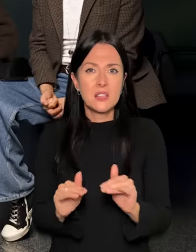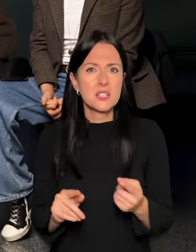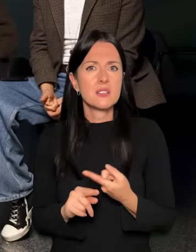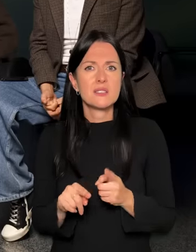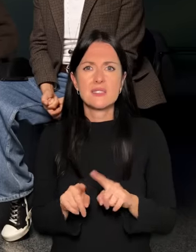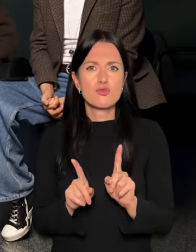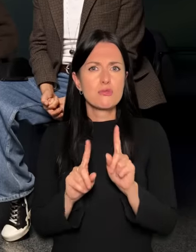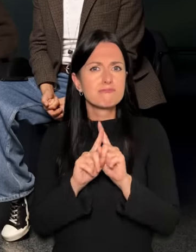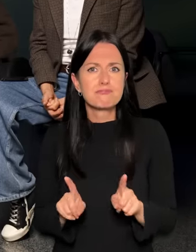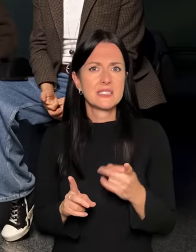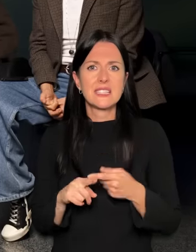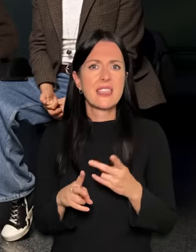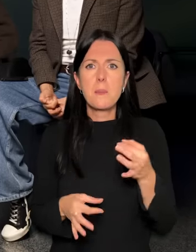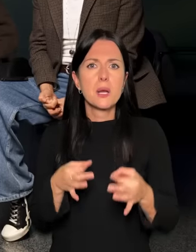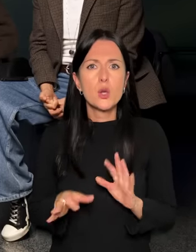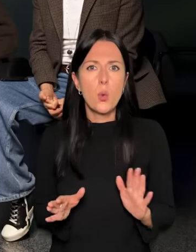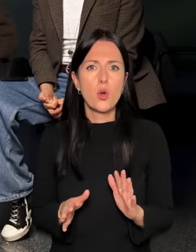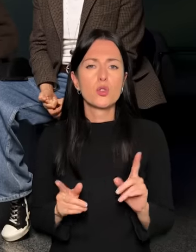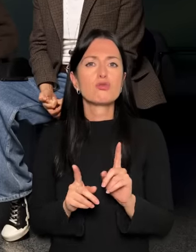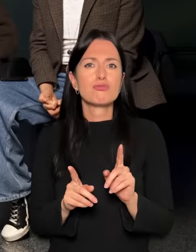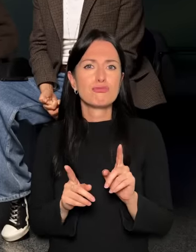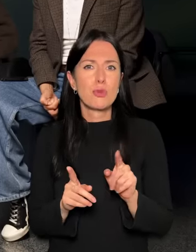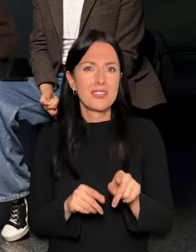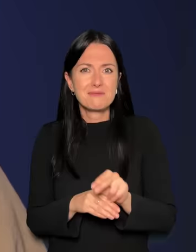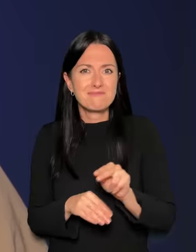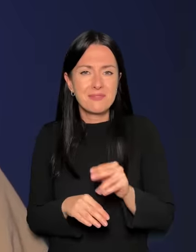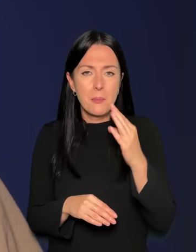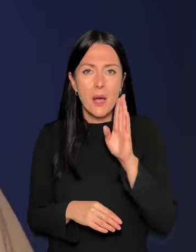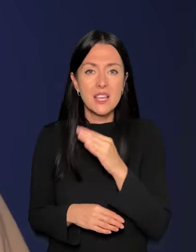For them, it's unusual, unnatural, compared to what their parents taught them.